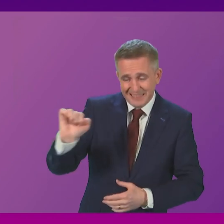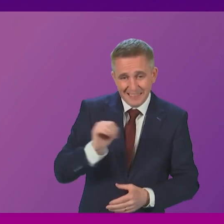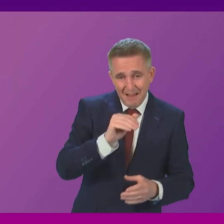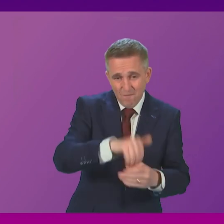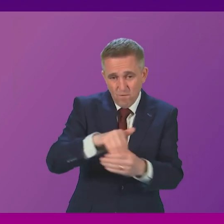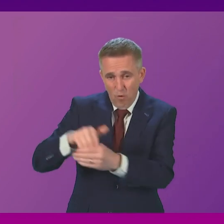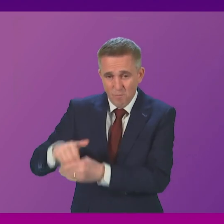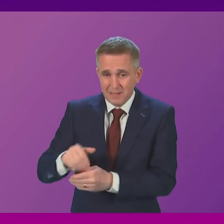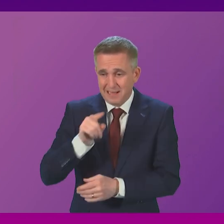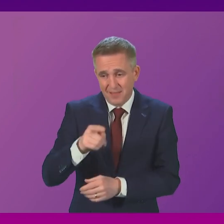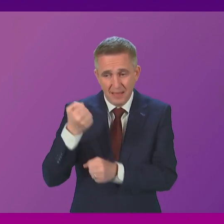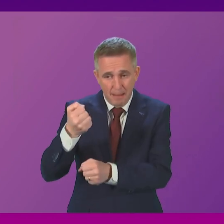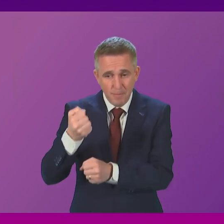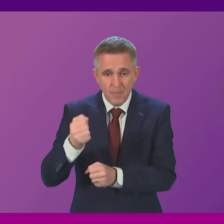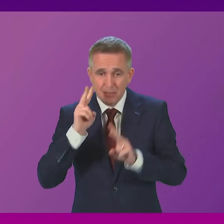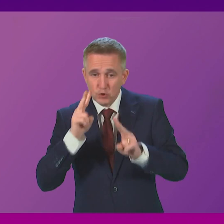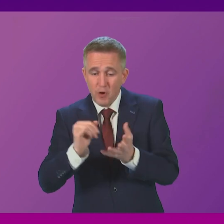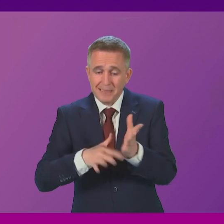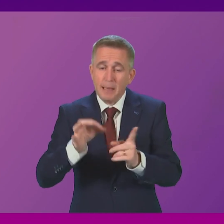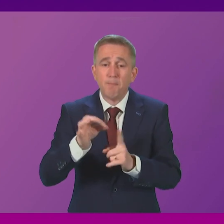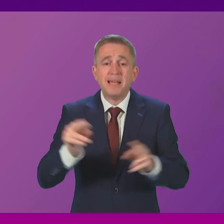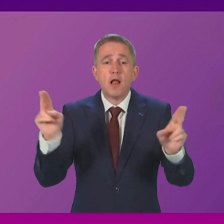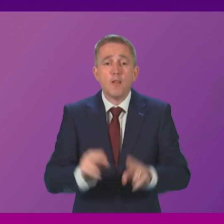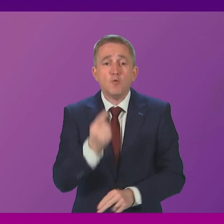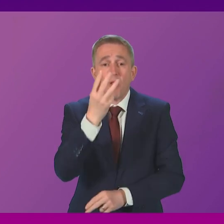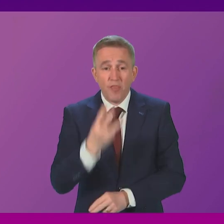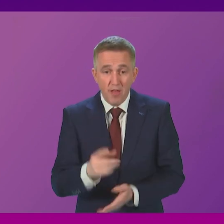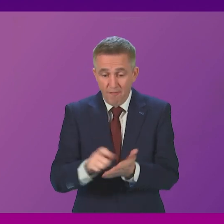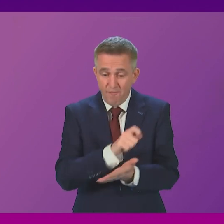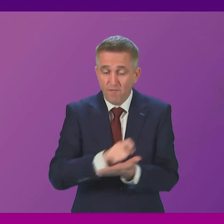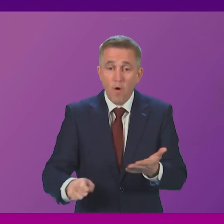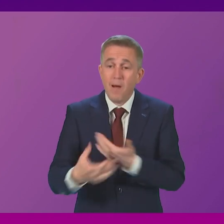campaign saw the SNP lose a third of its vote, and the seat, to the Liberal Democrats in